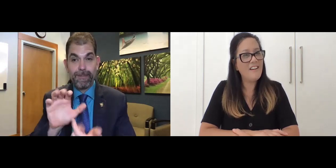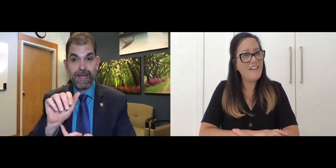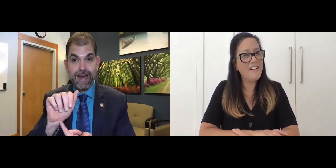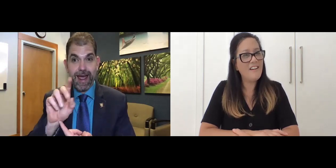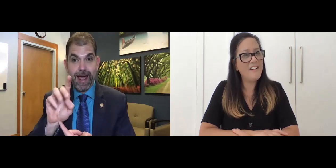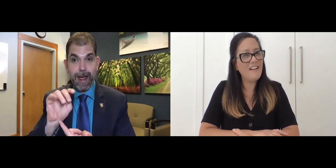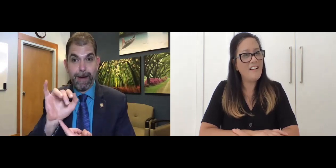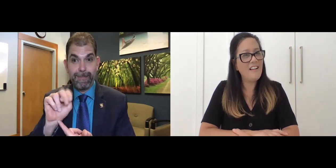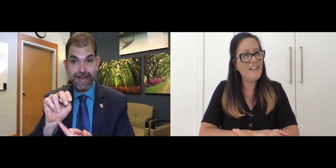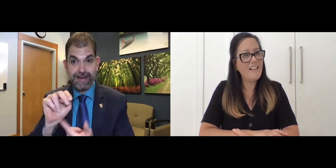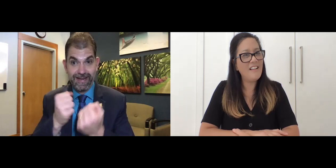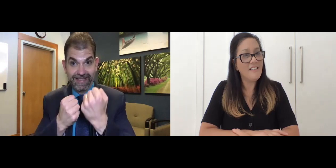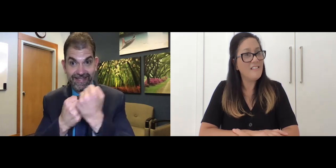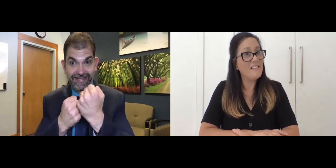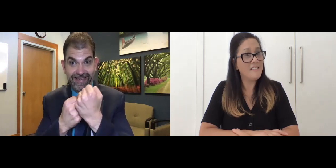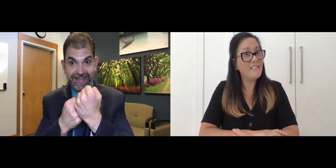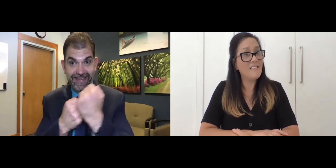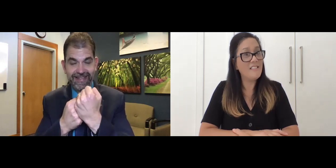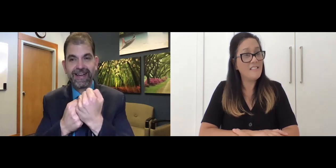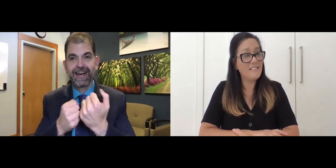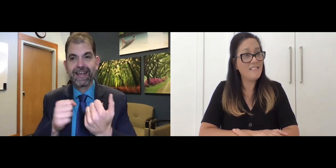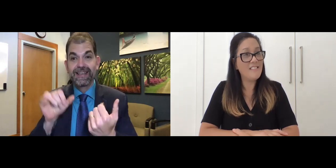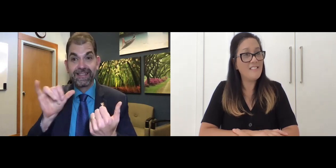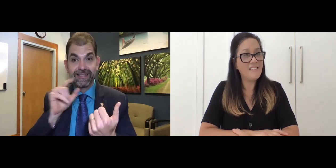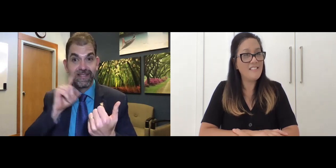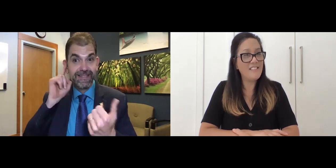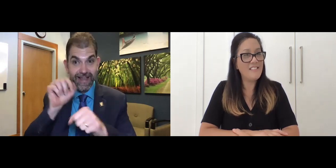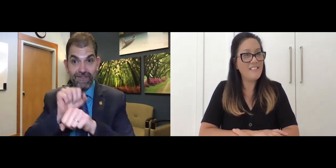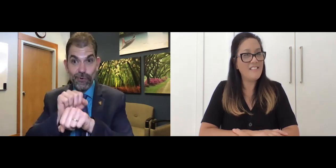in an organization that was deaf and this hearing person wanted to be the